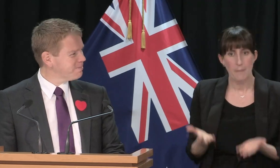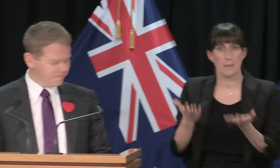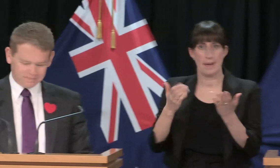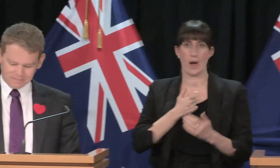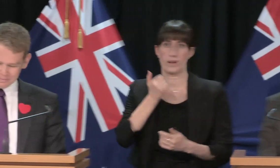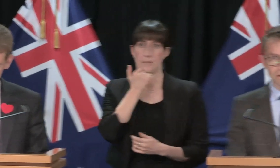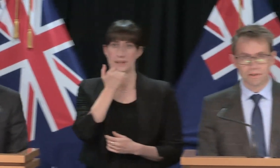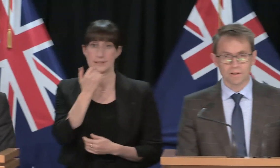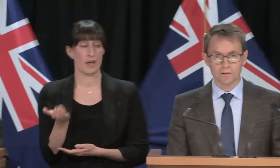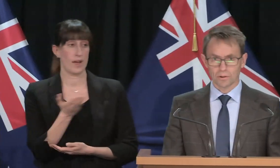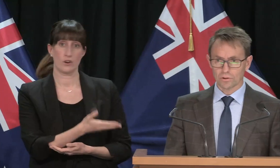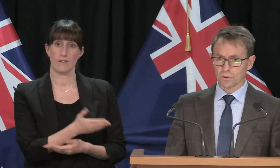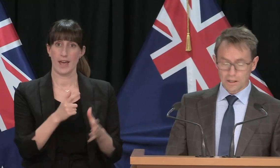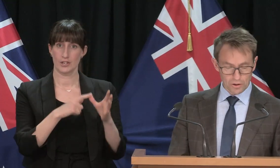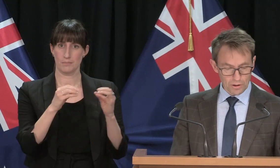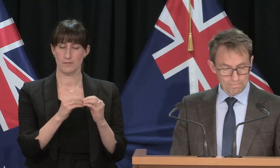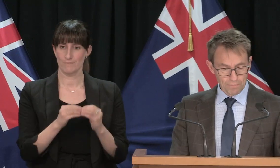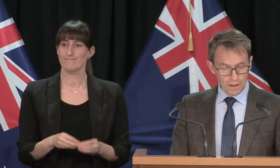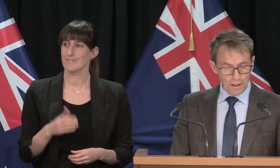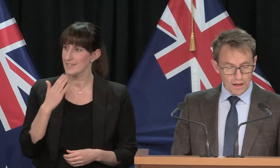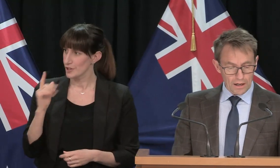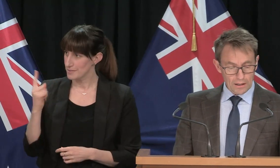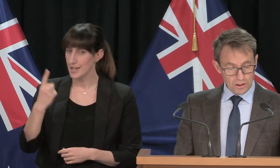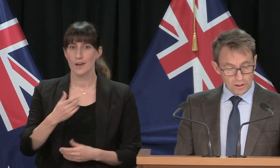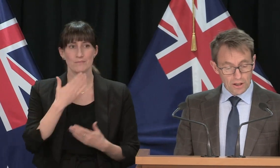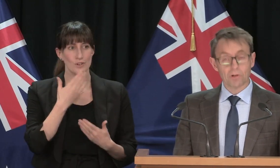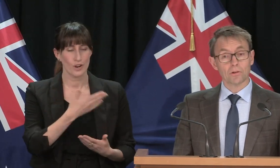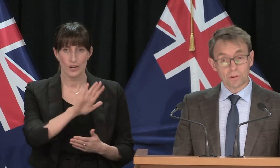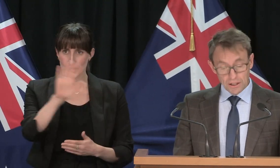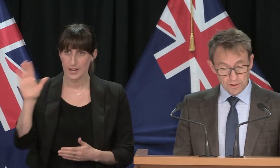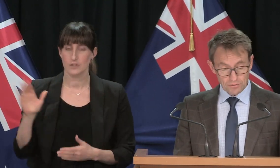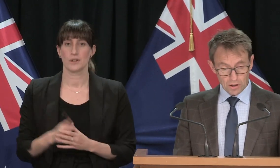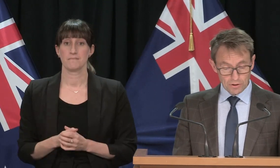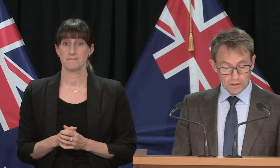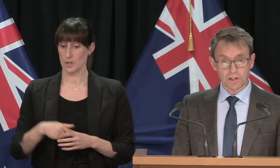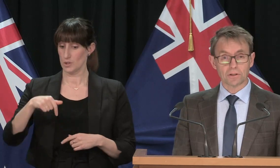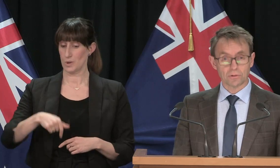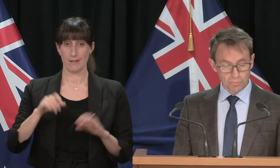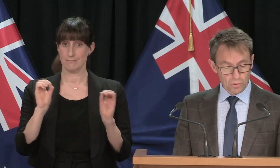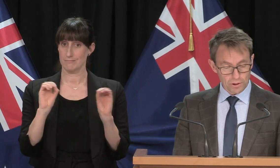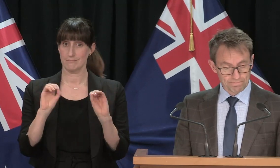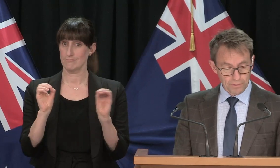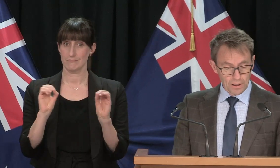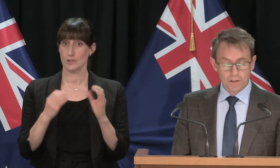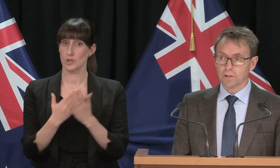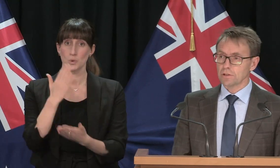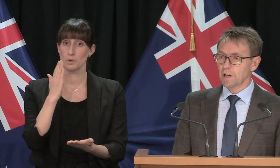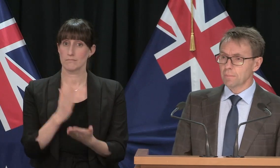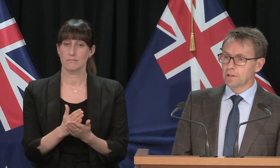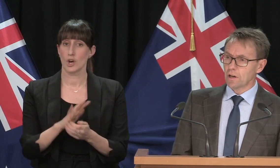coming weeks in order to see testing numbers increase. For today's update, Dr Bloomfield.